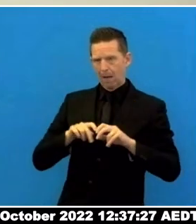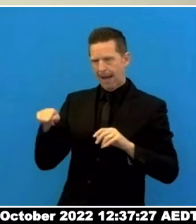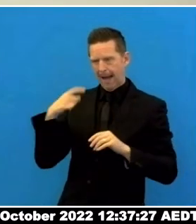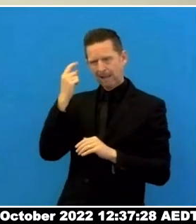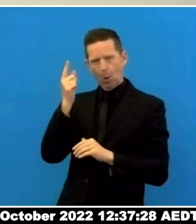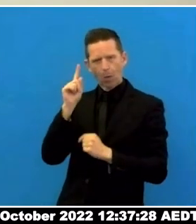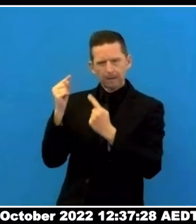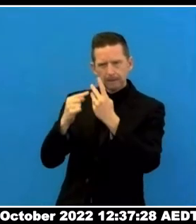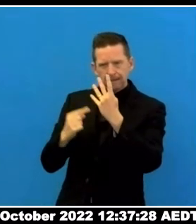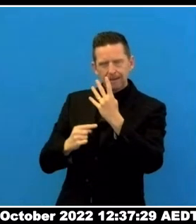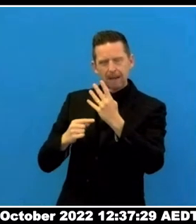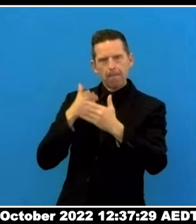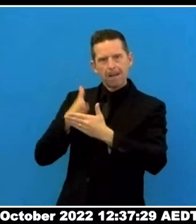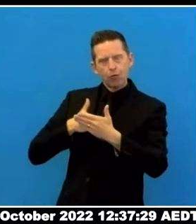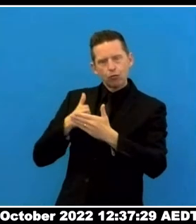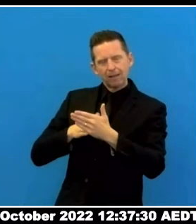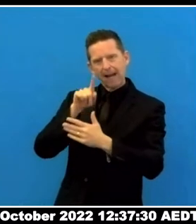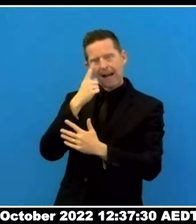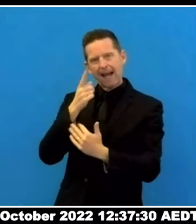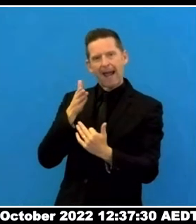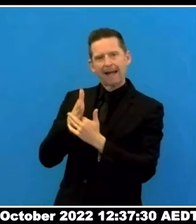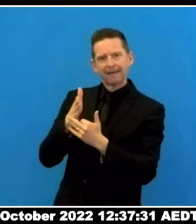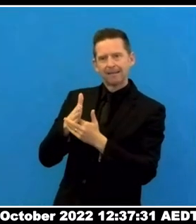to accessing and seeking treatment for mental health issues.